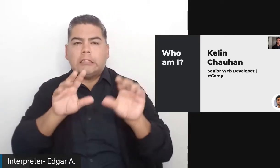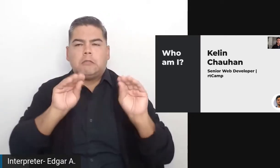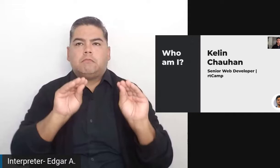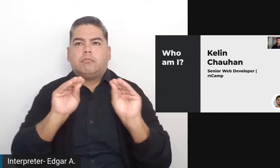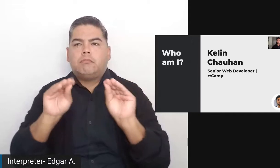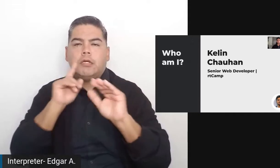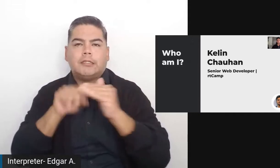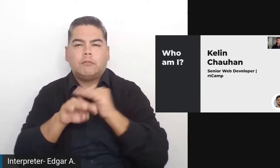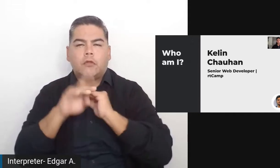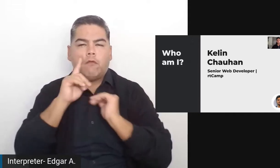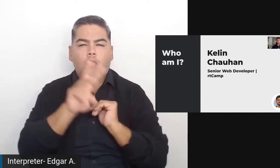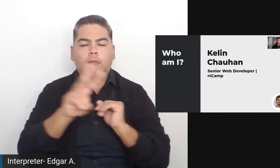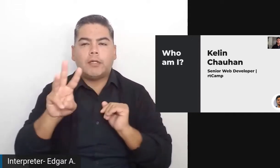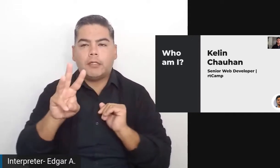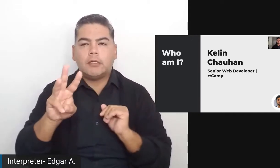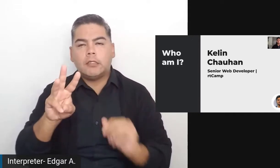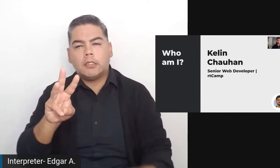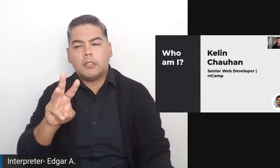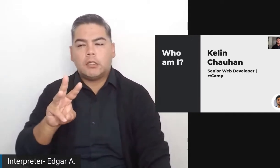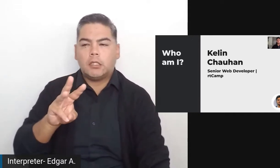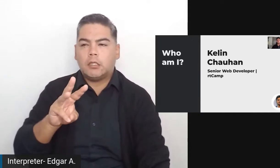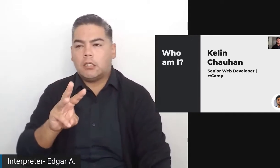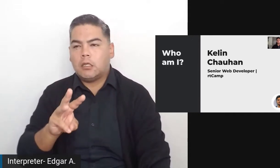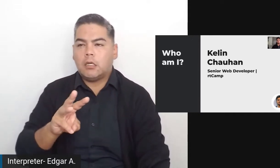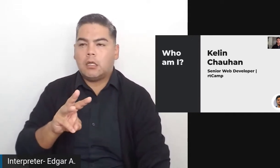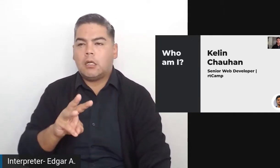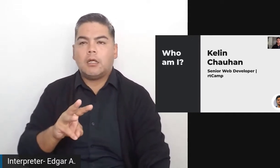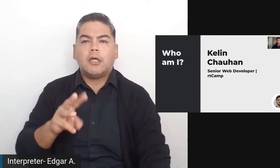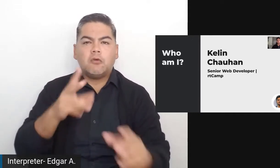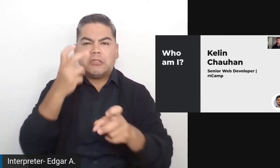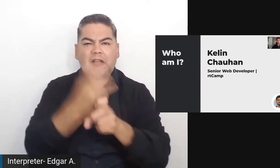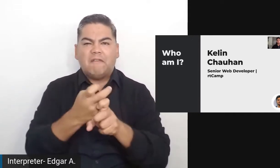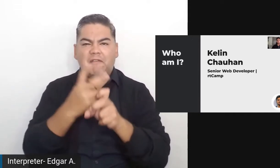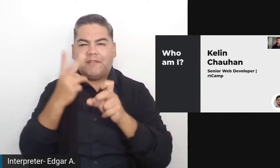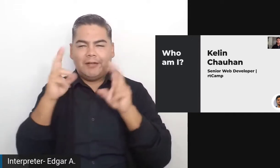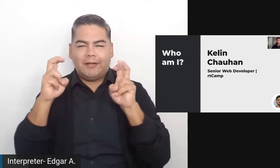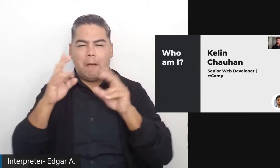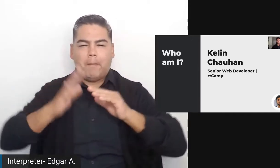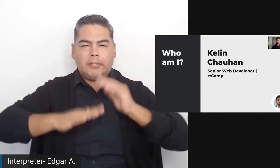And it was overwhelming at first because I did not know where to start from.